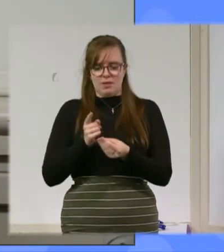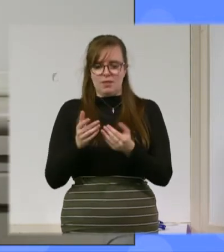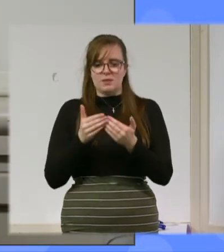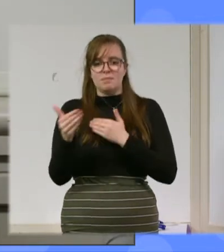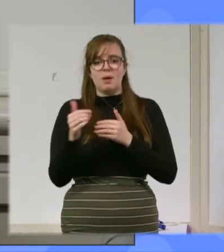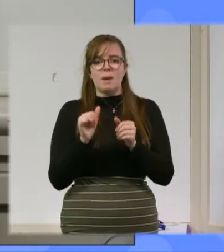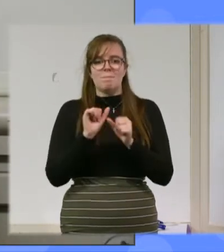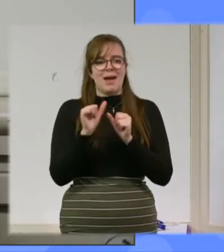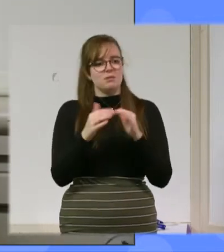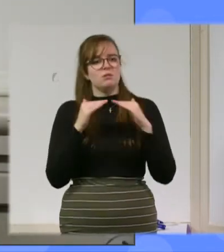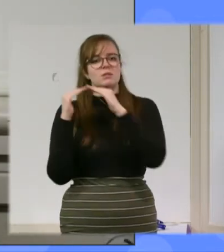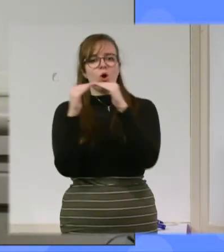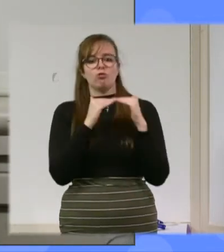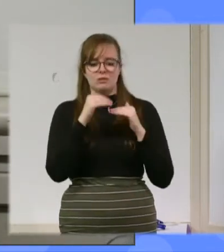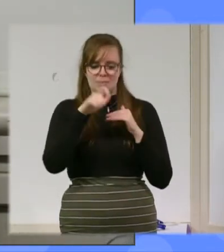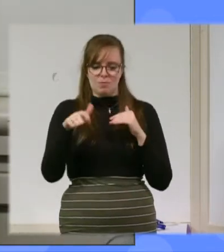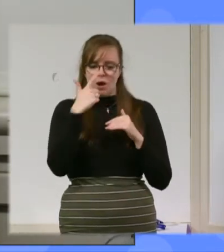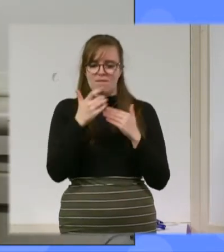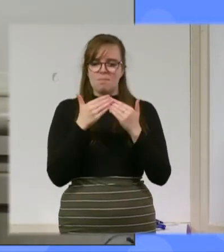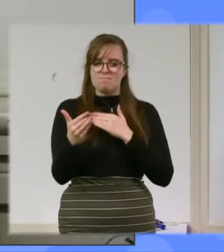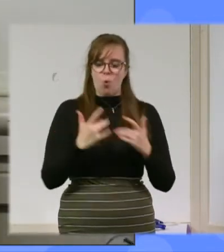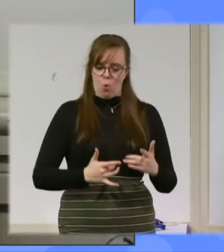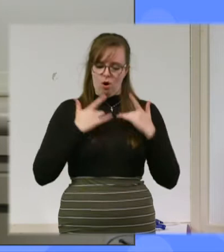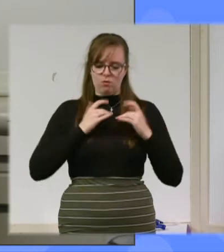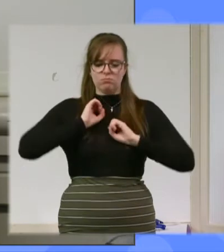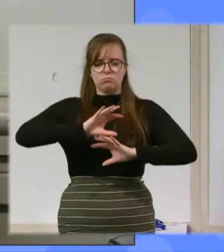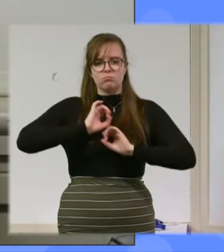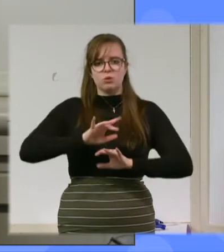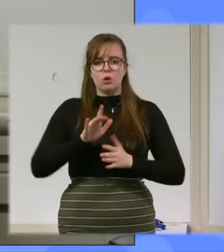where people have a much greater say so that there are more rights for working